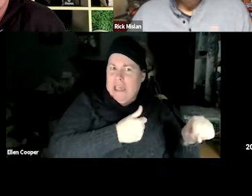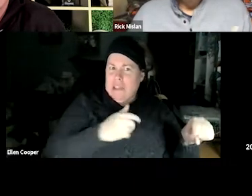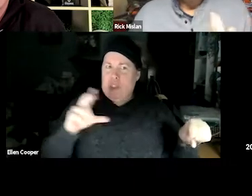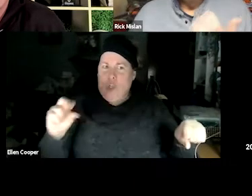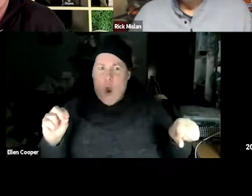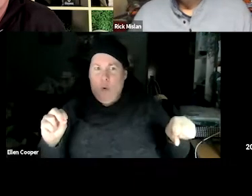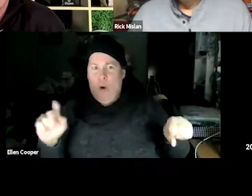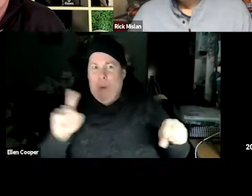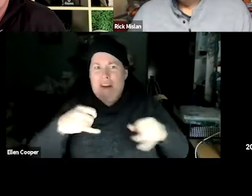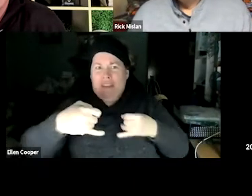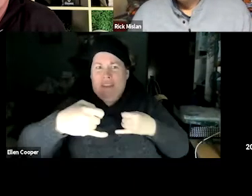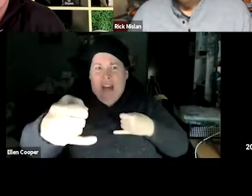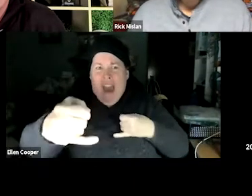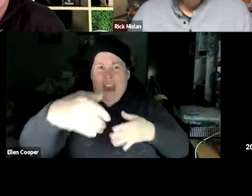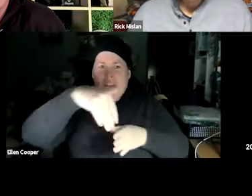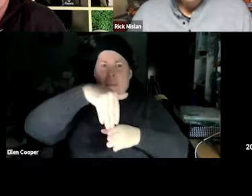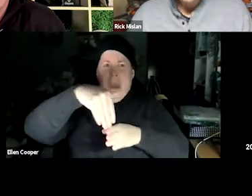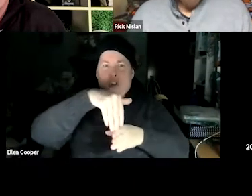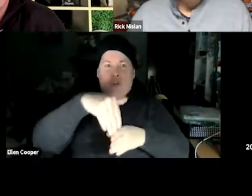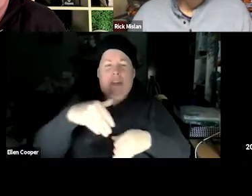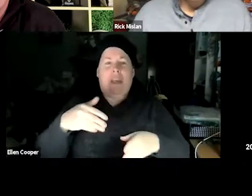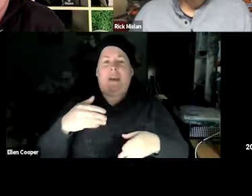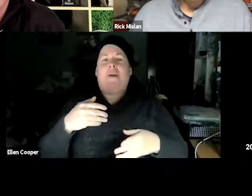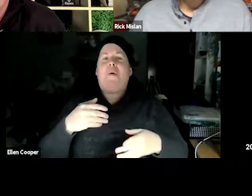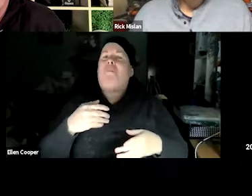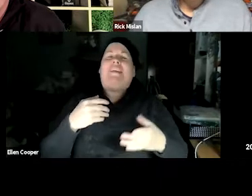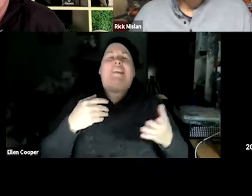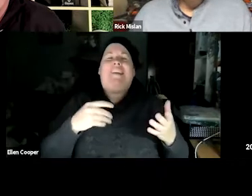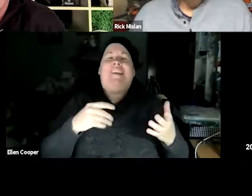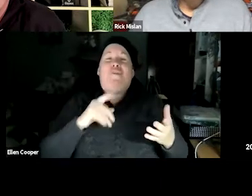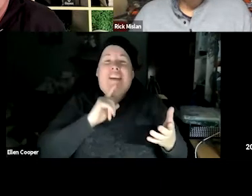I think you know we we are always in the game. That's kind of the thing I'm getting it right.